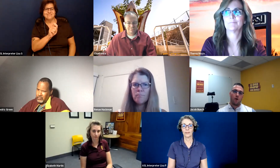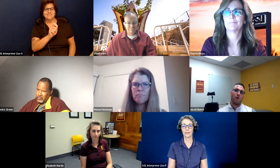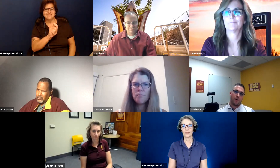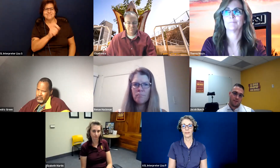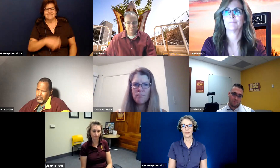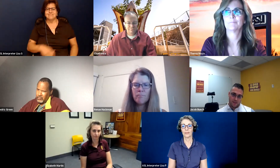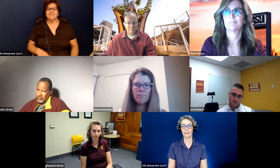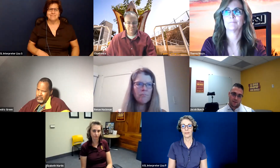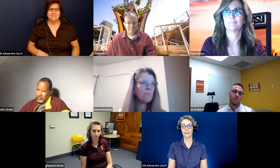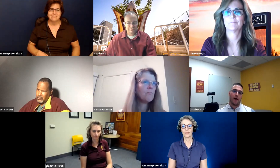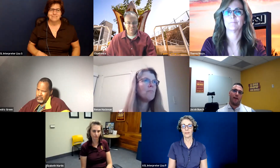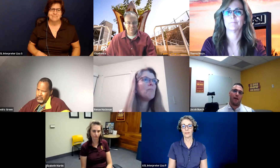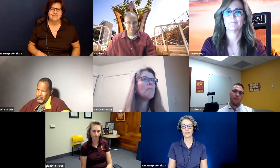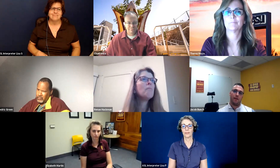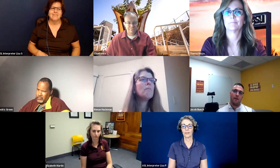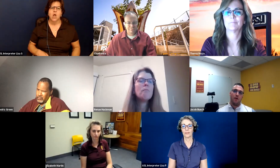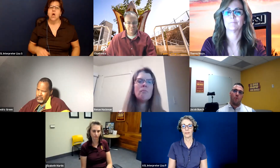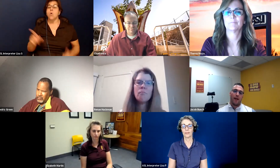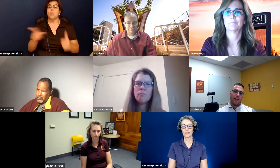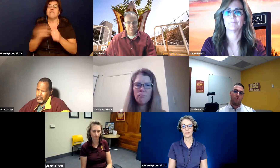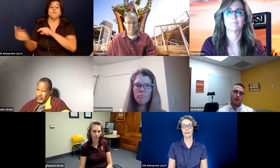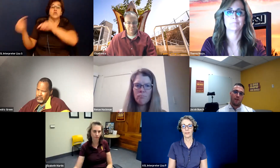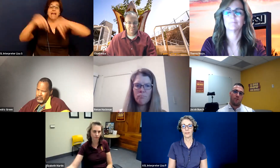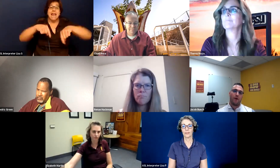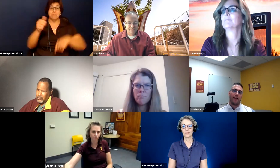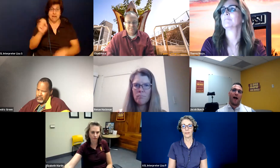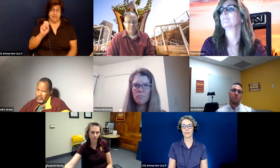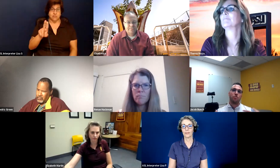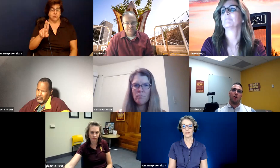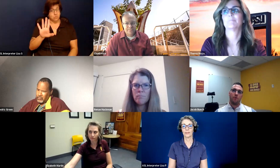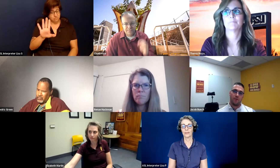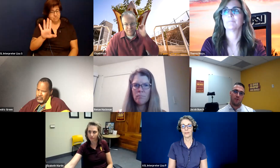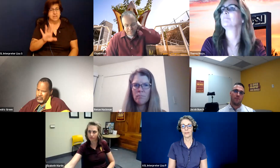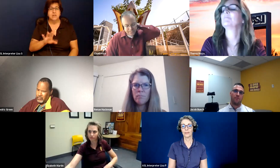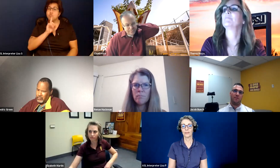wanted to (mumbles) this that when I came to ASU I chose the university